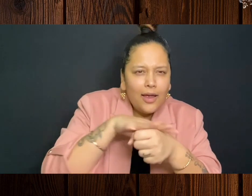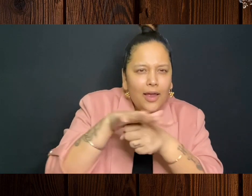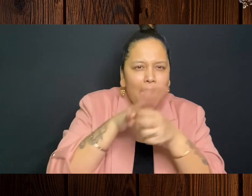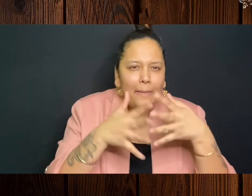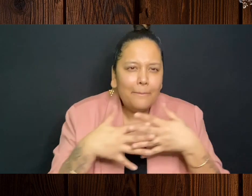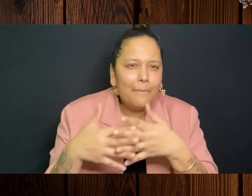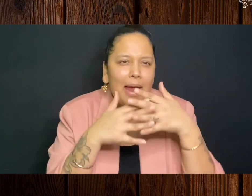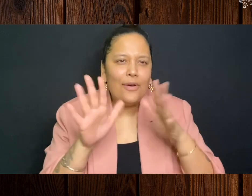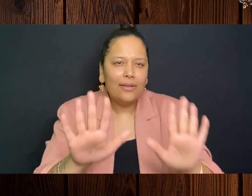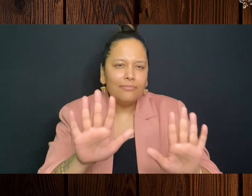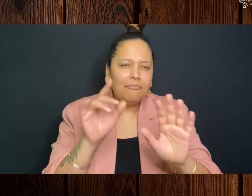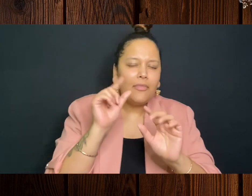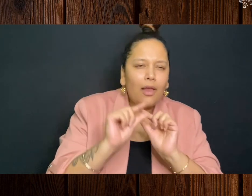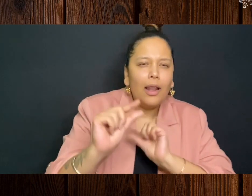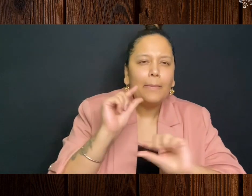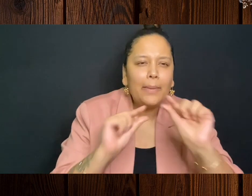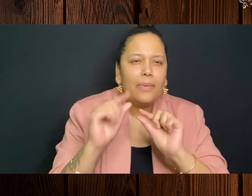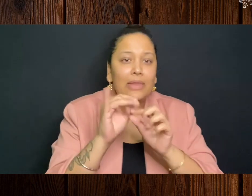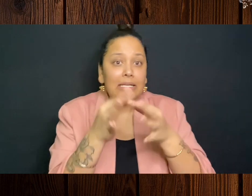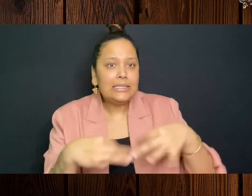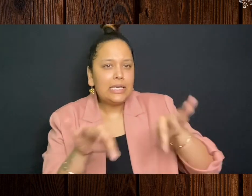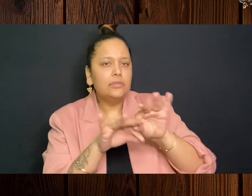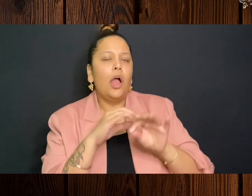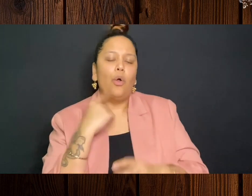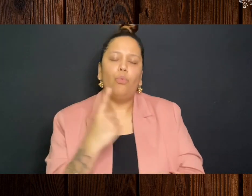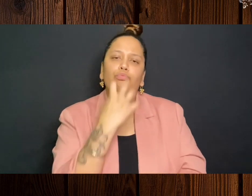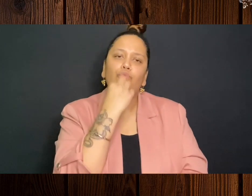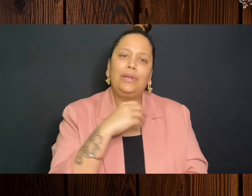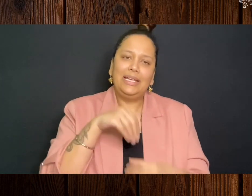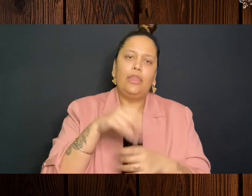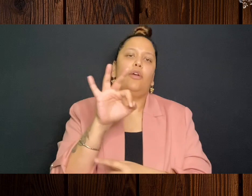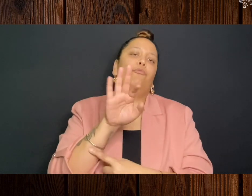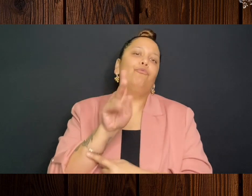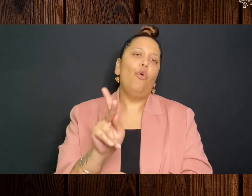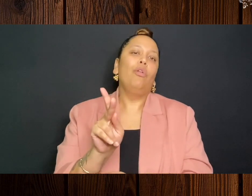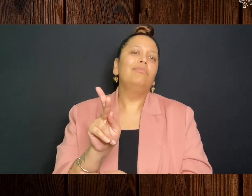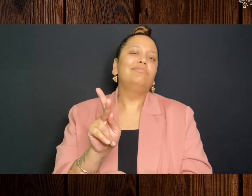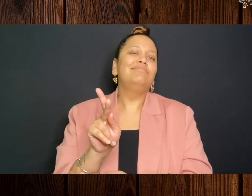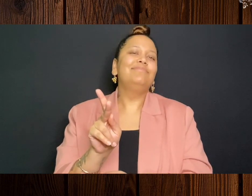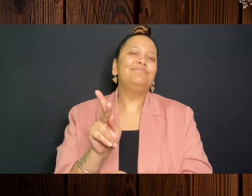little bit. But at the essence, I will always be rooted in folk